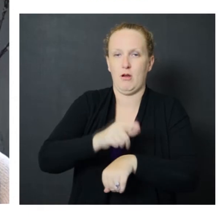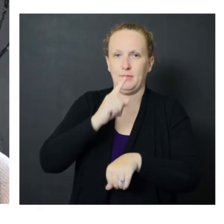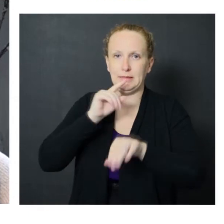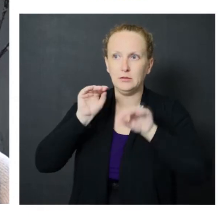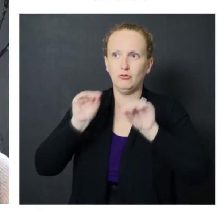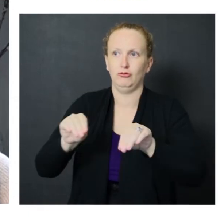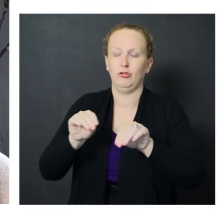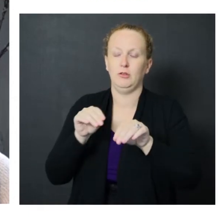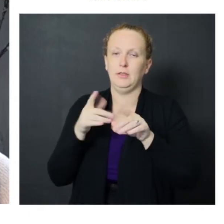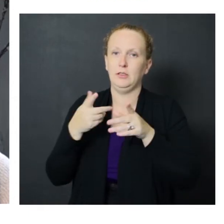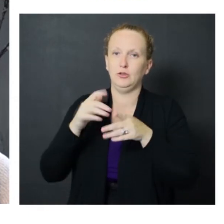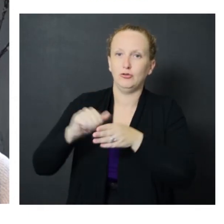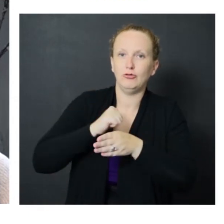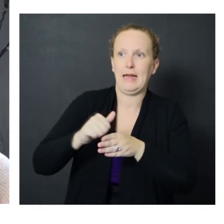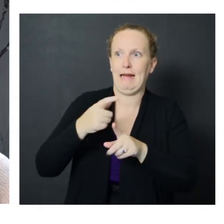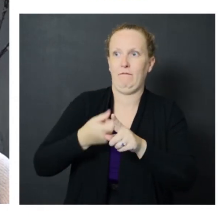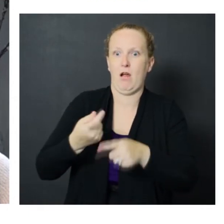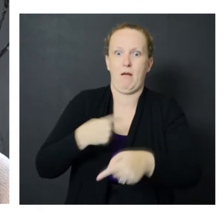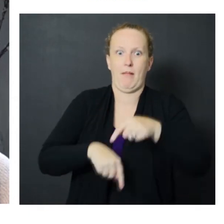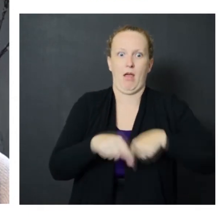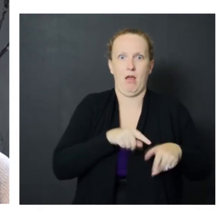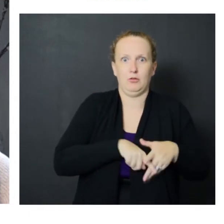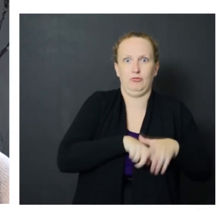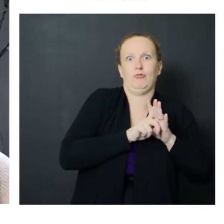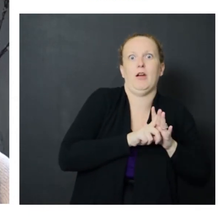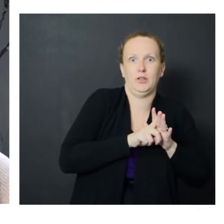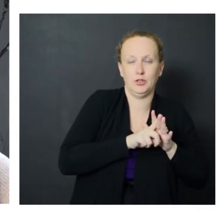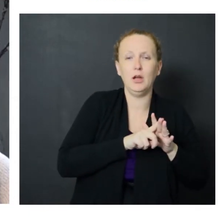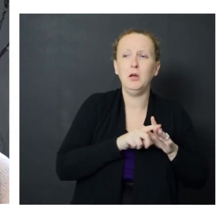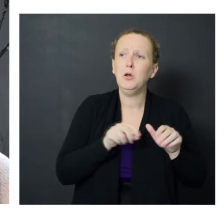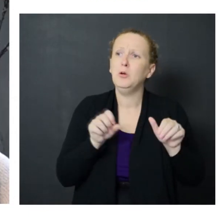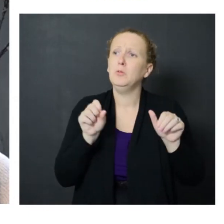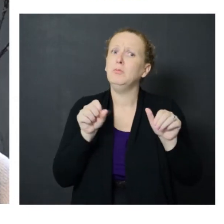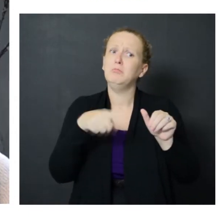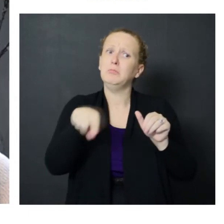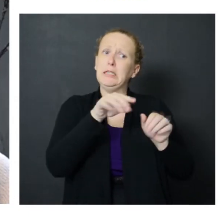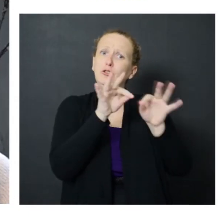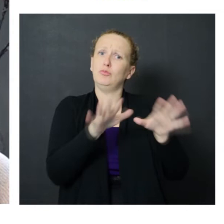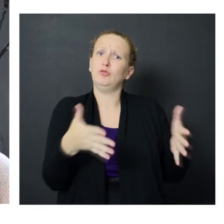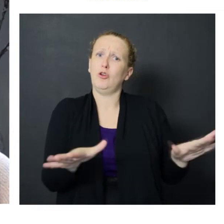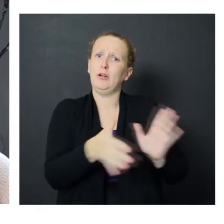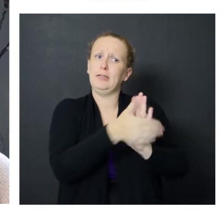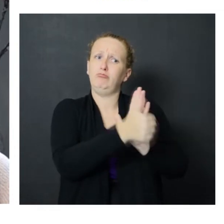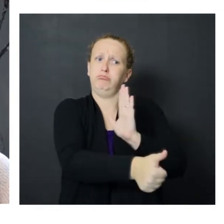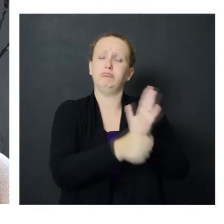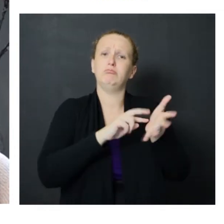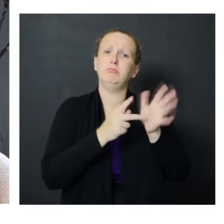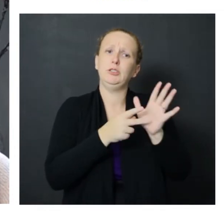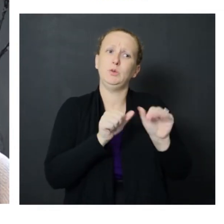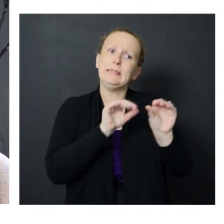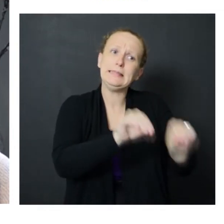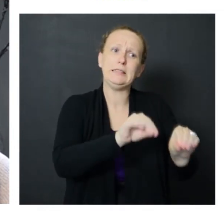like how to use, assume for interpreting, how to be a remote, you know, video interpreter versus face to face interpreter.